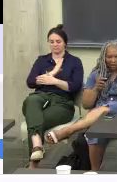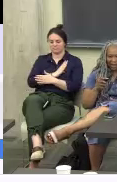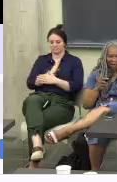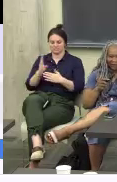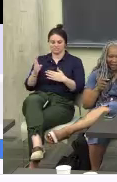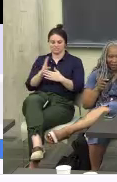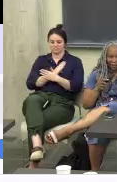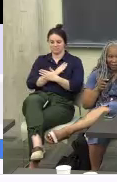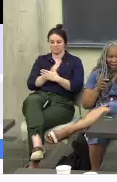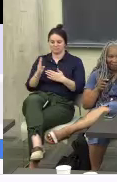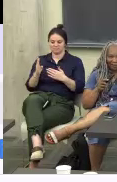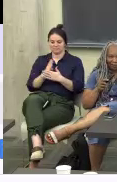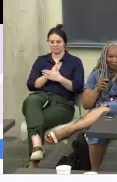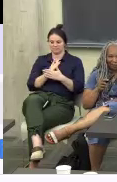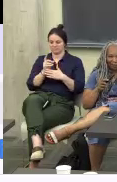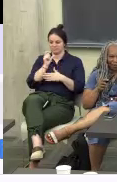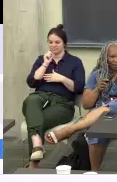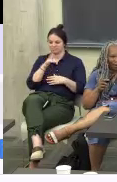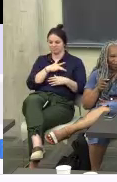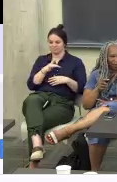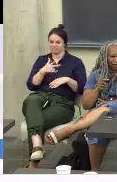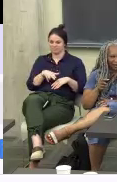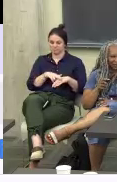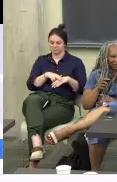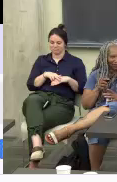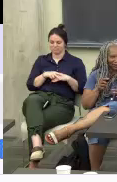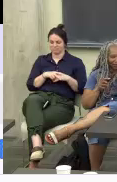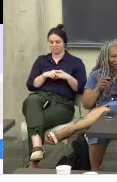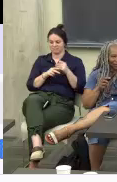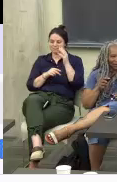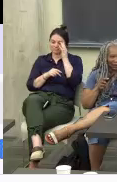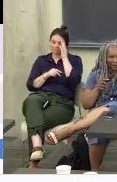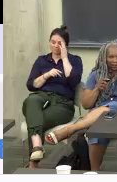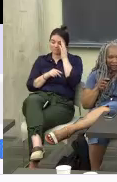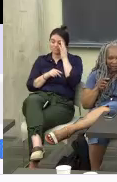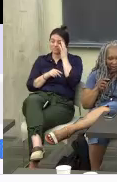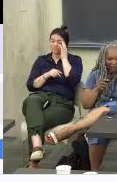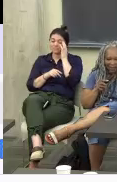You know, like outside of those paradigms and what we're looking to do is really, you know.